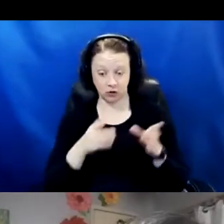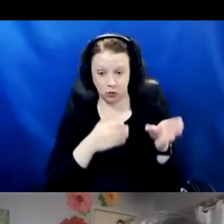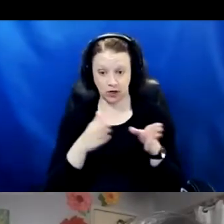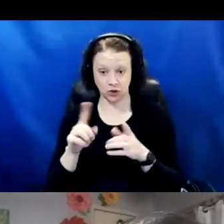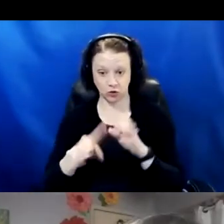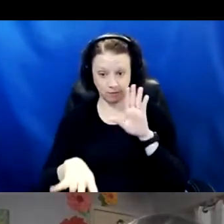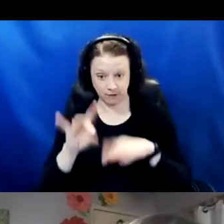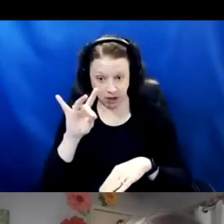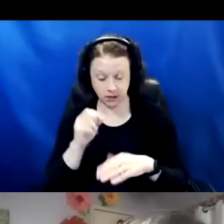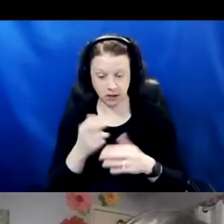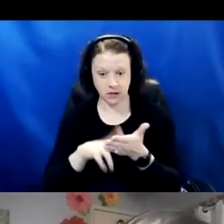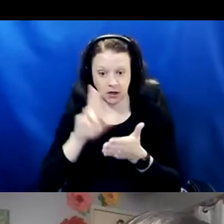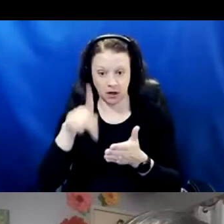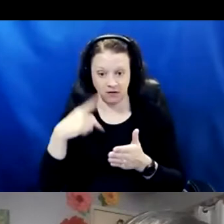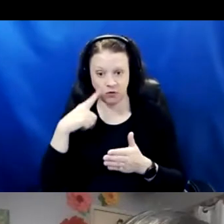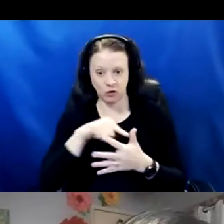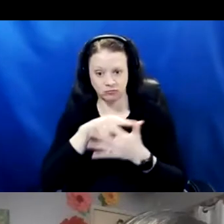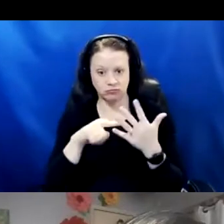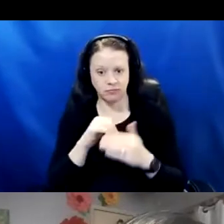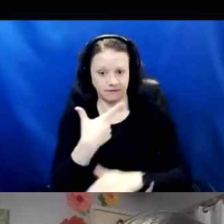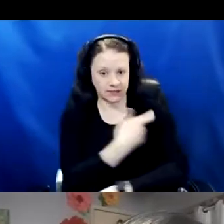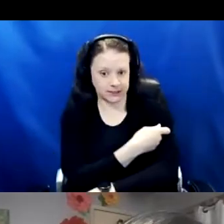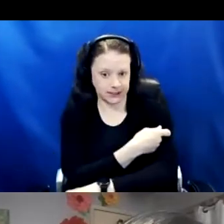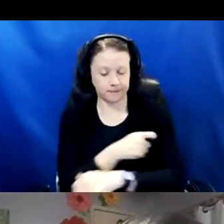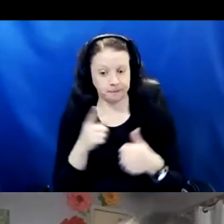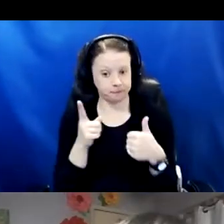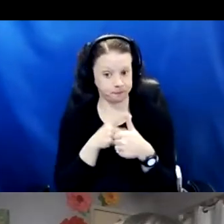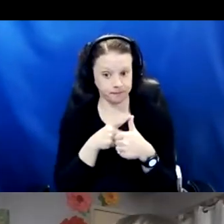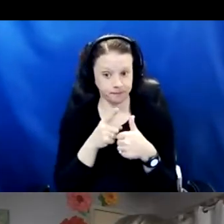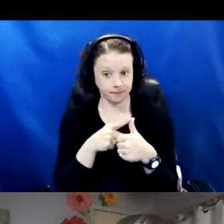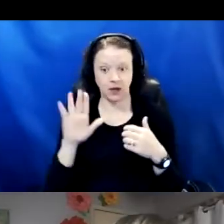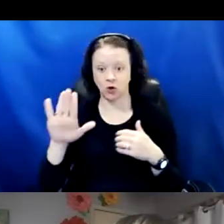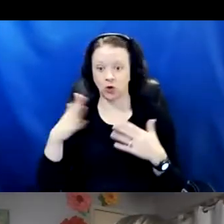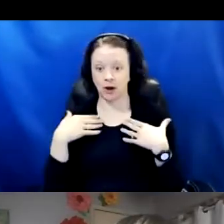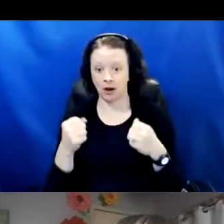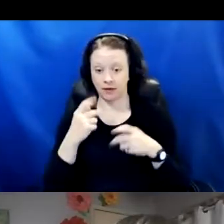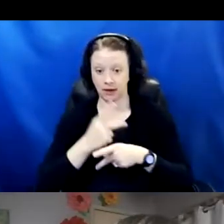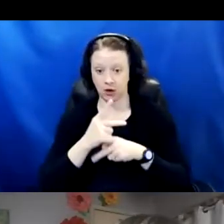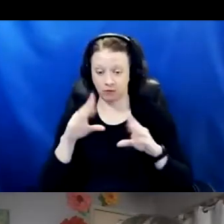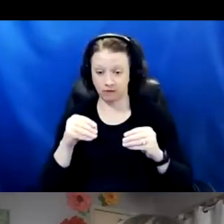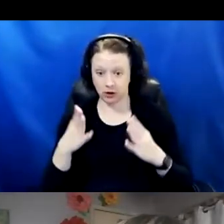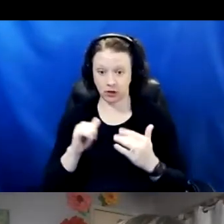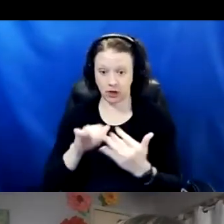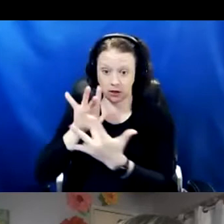and sign up for the vaccine. So one of the ways is your healthcare provider. You can contact your healthcare provider.